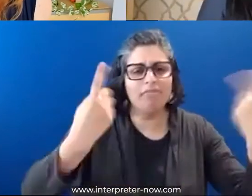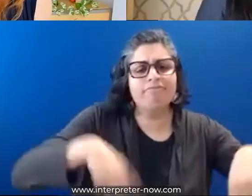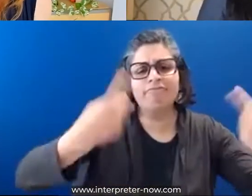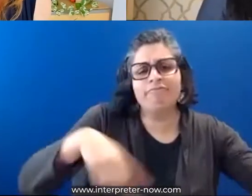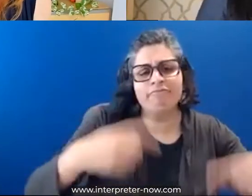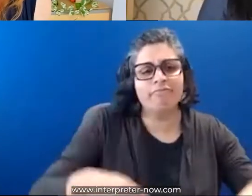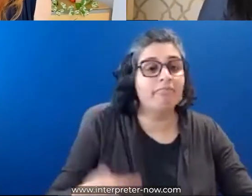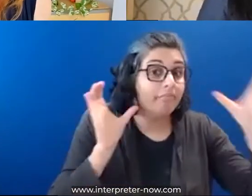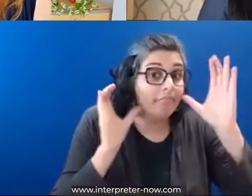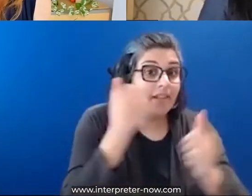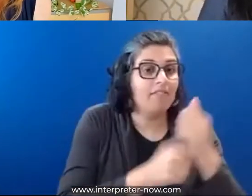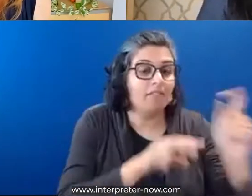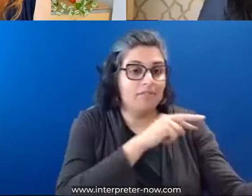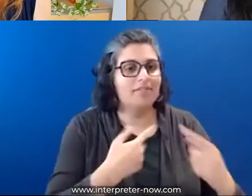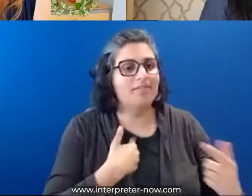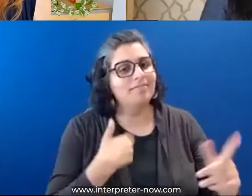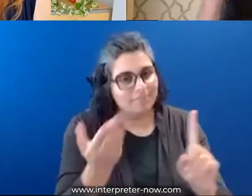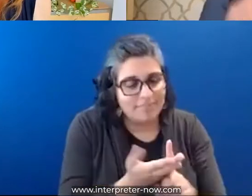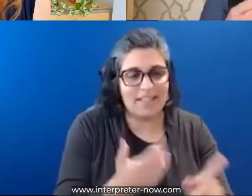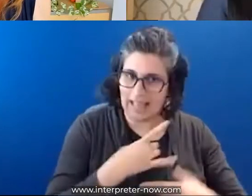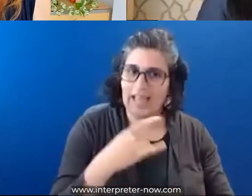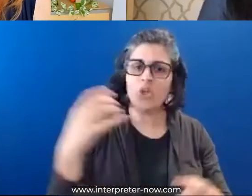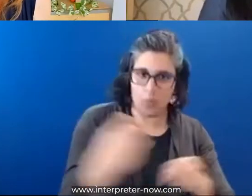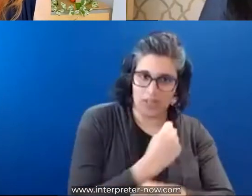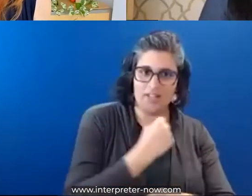I'm certainly a persuader and I like to win. So, I had that hat on on our way home.